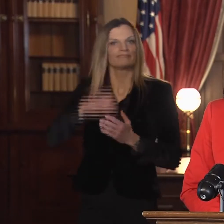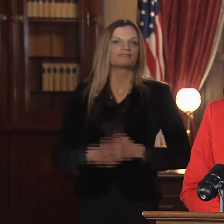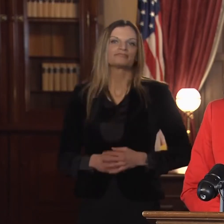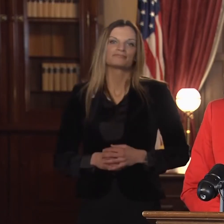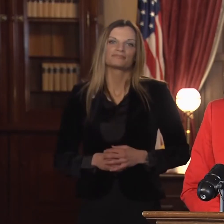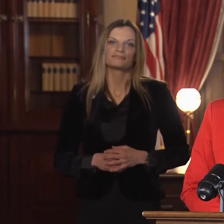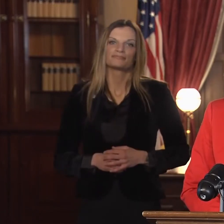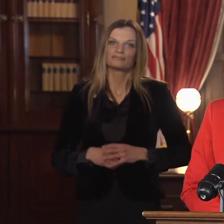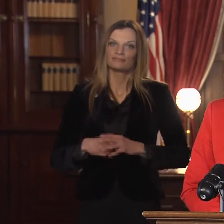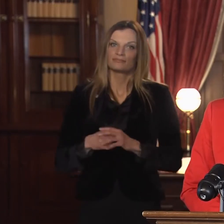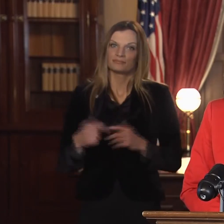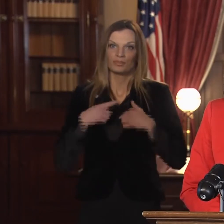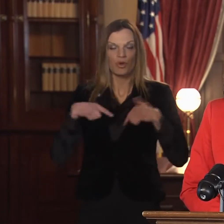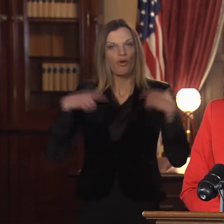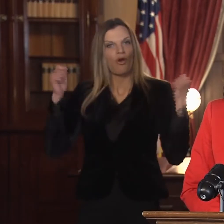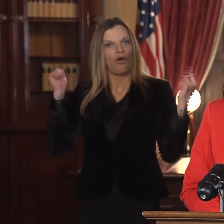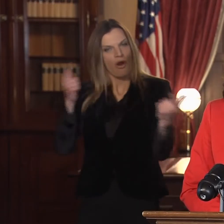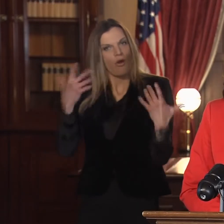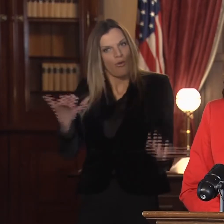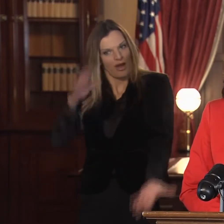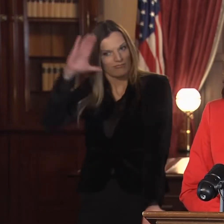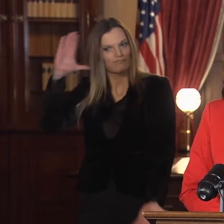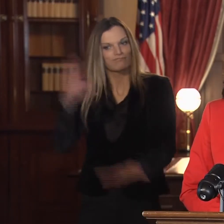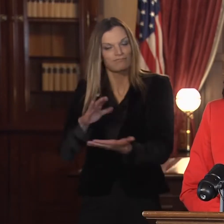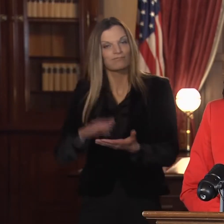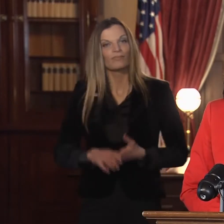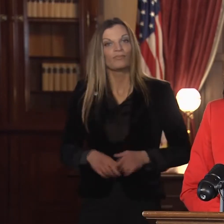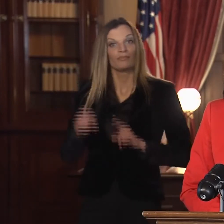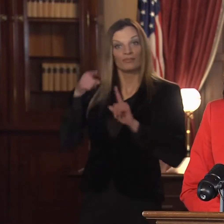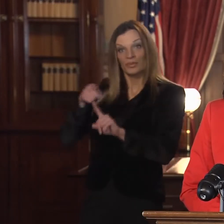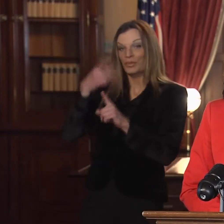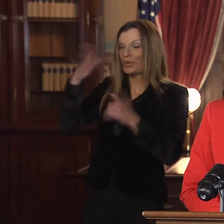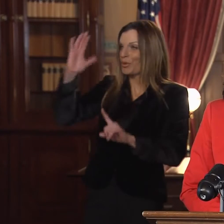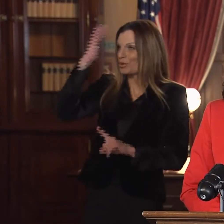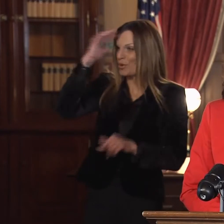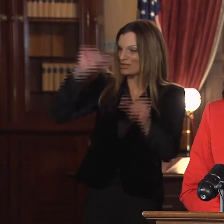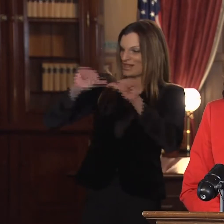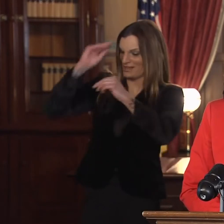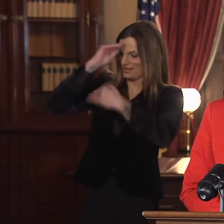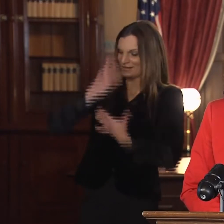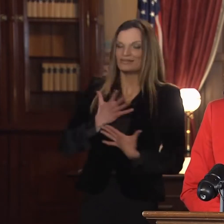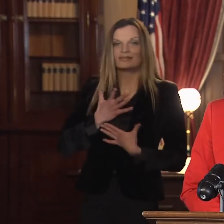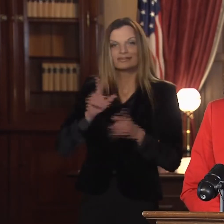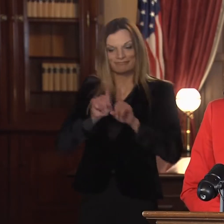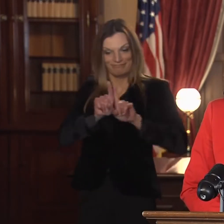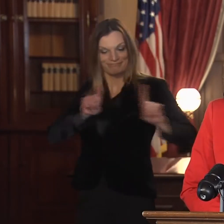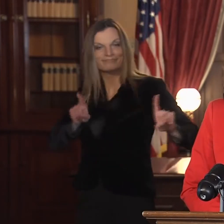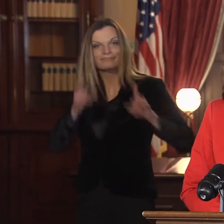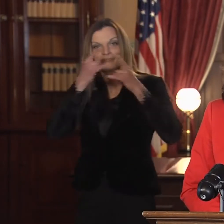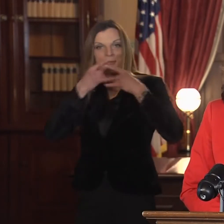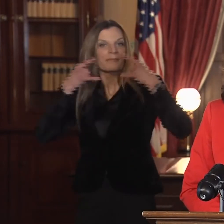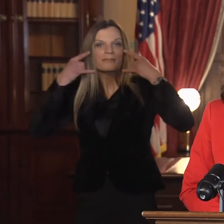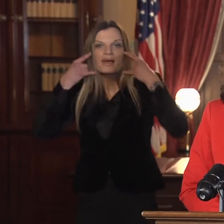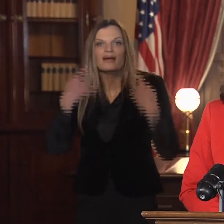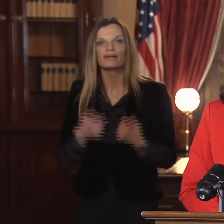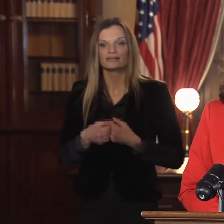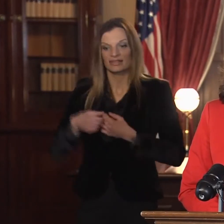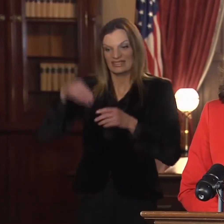PART TO PROTECT ONE ANOTHER SO THAT WE CAN ERADICATE COVID-19 ONCE AND FOR ALL. ALL OF US.